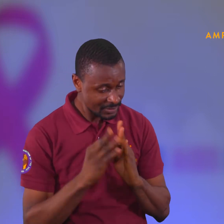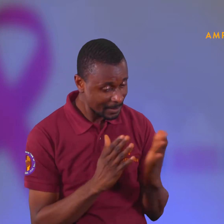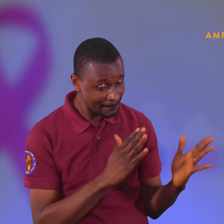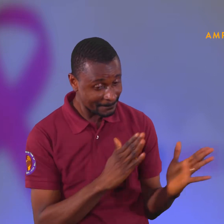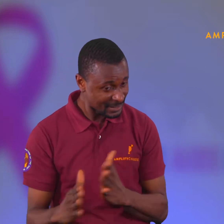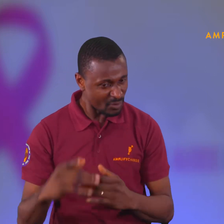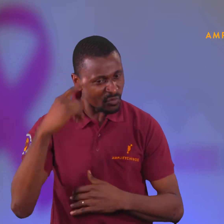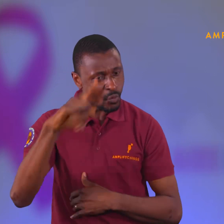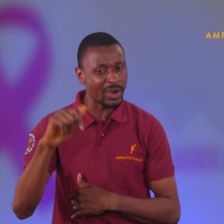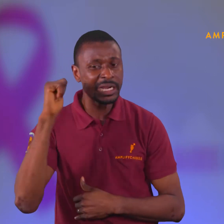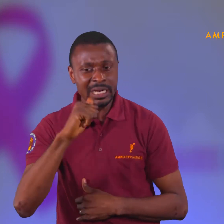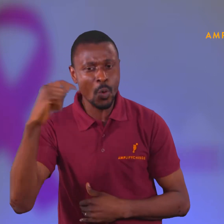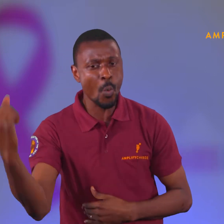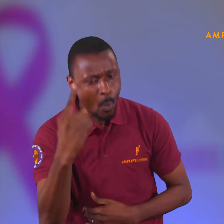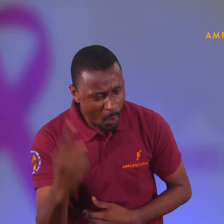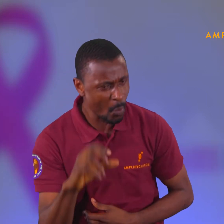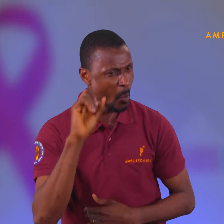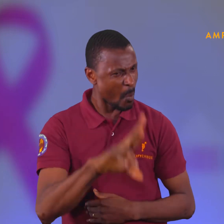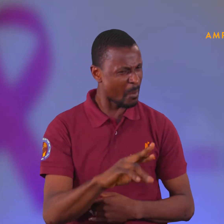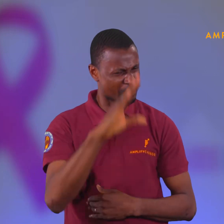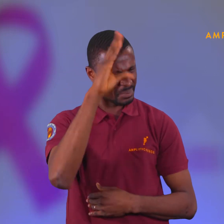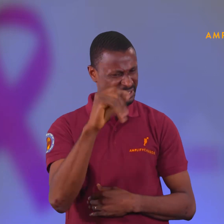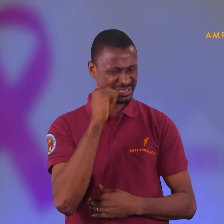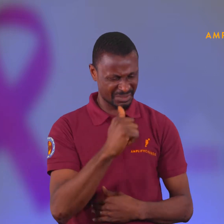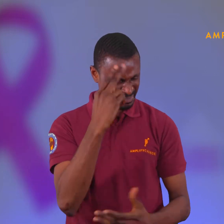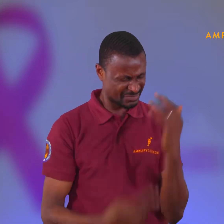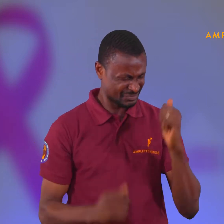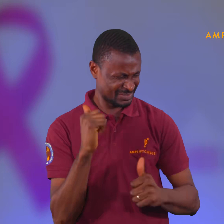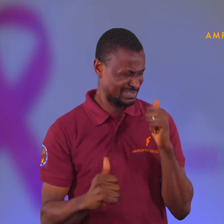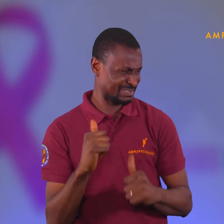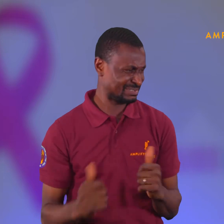Is family planning for women only? or are men too involved?